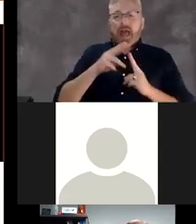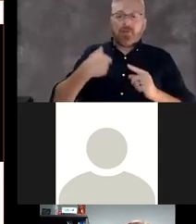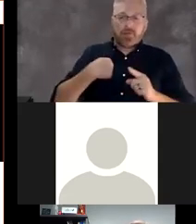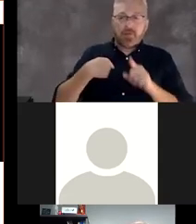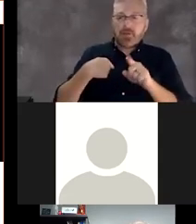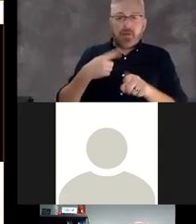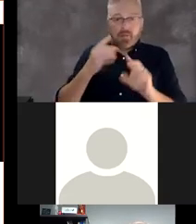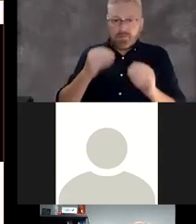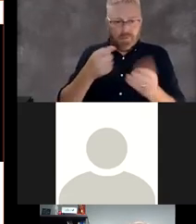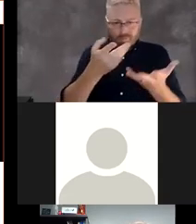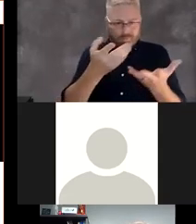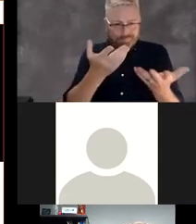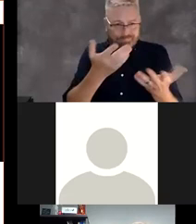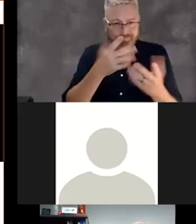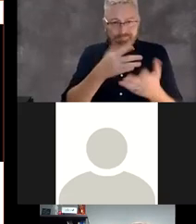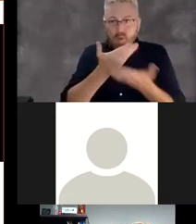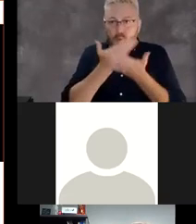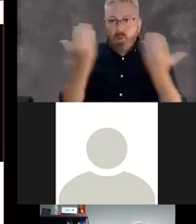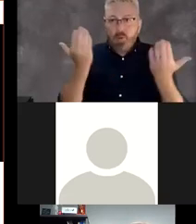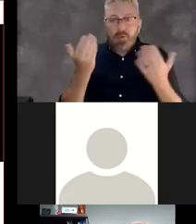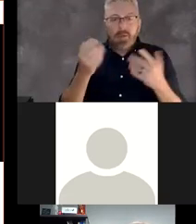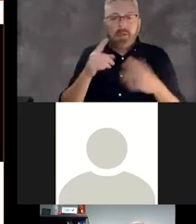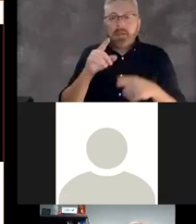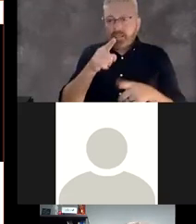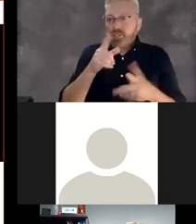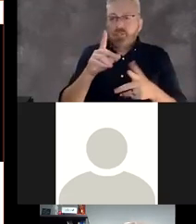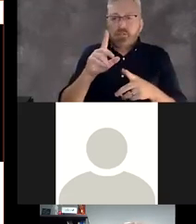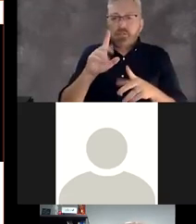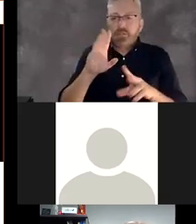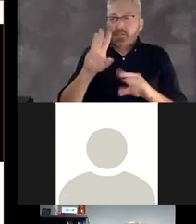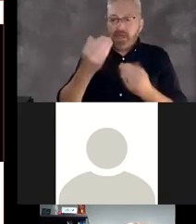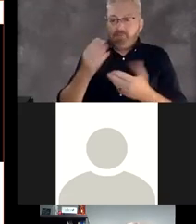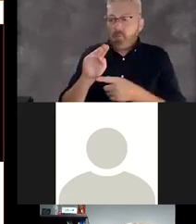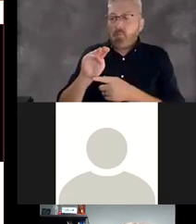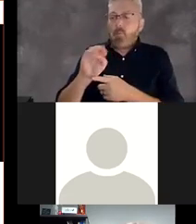RIGHT? JESSE GAVE MORGAN THE OPTION IF